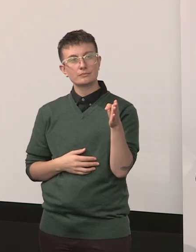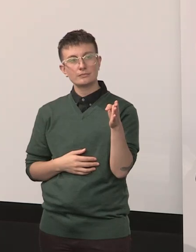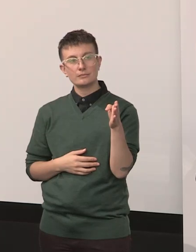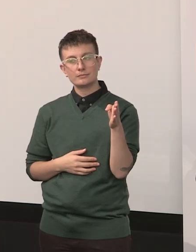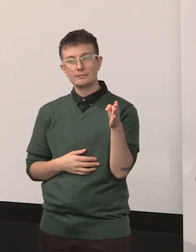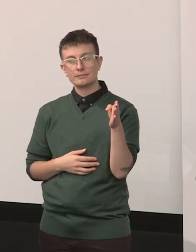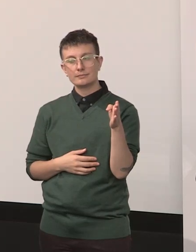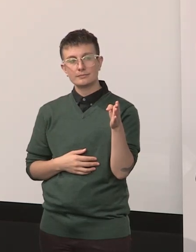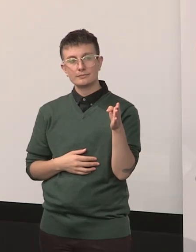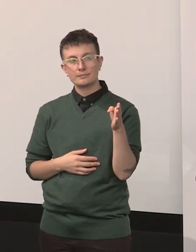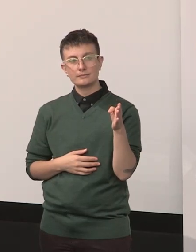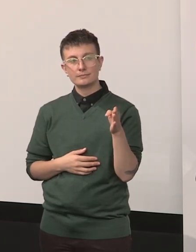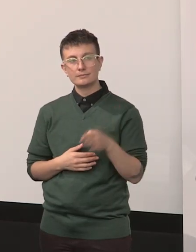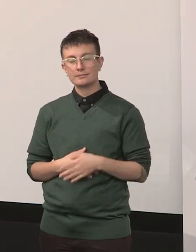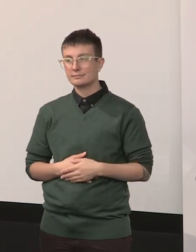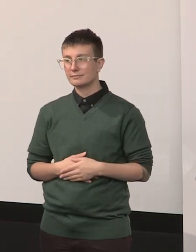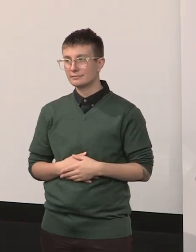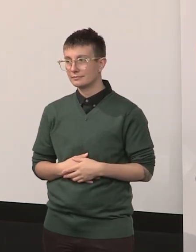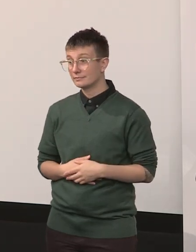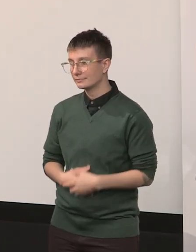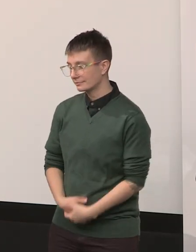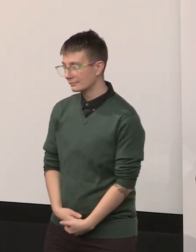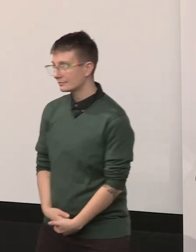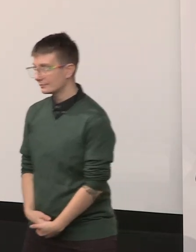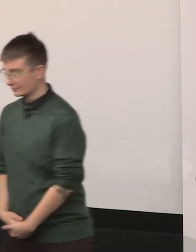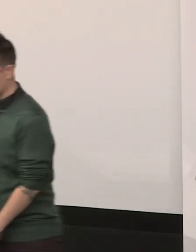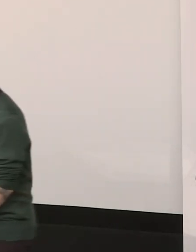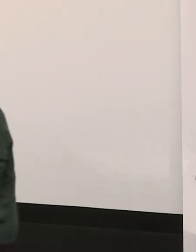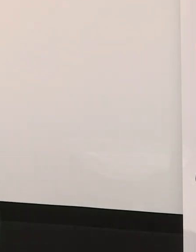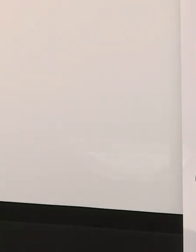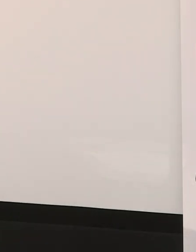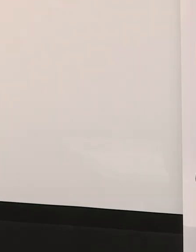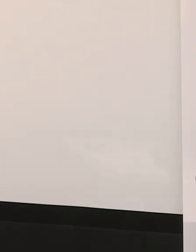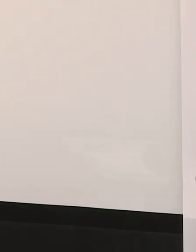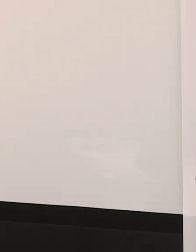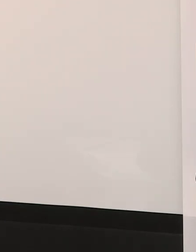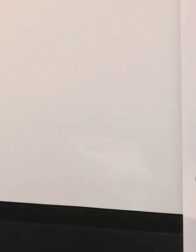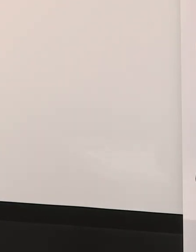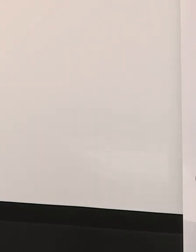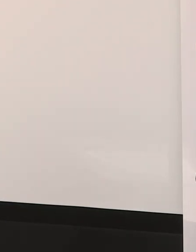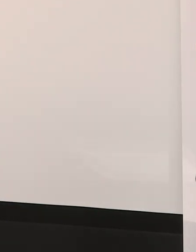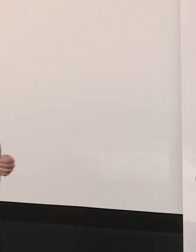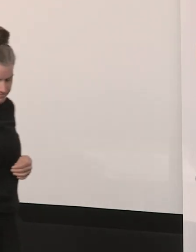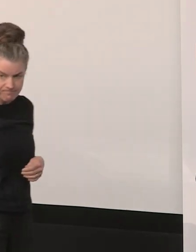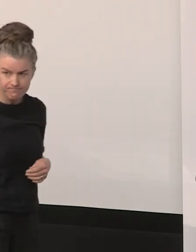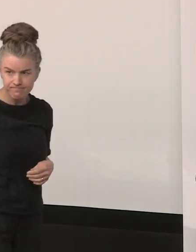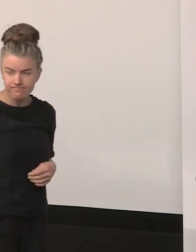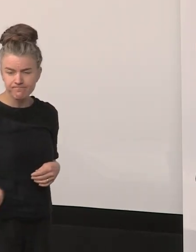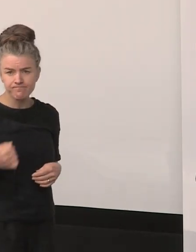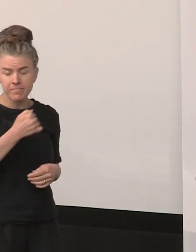A question up the back. Could you please just talk through what the military will be doing and what they can do that the